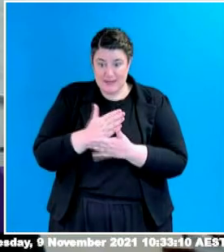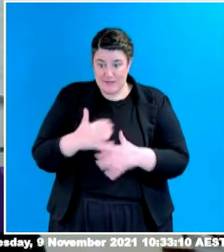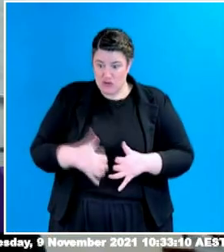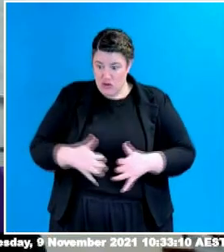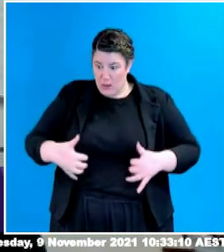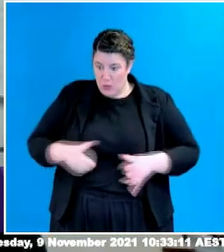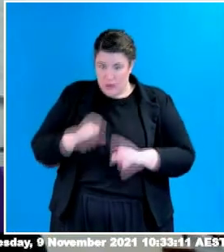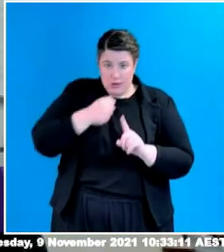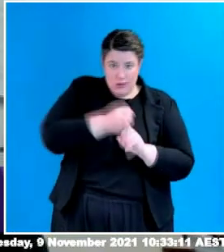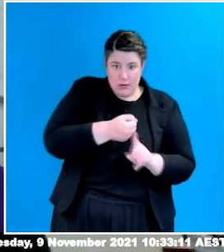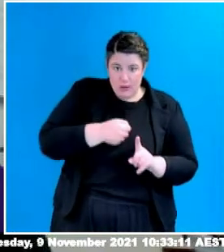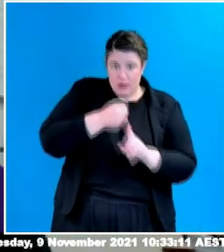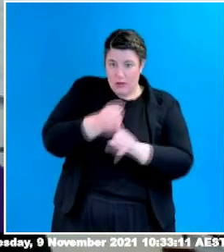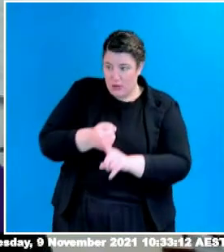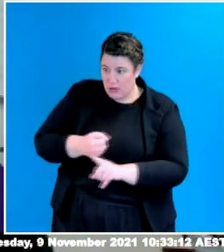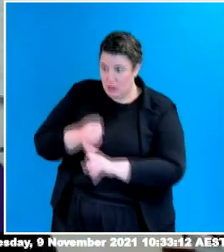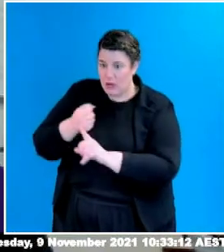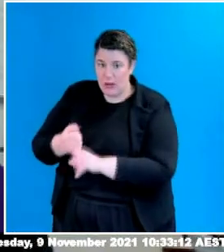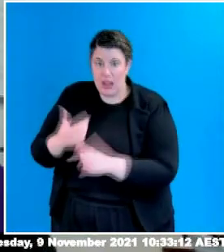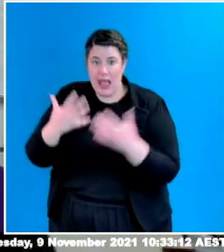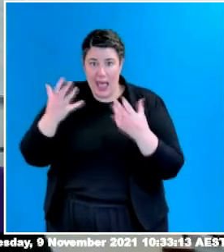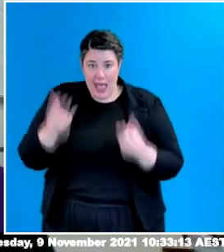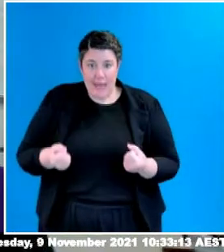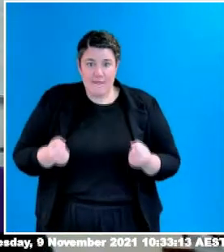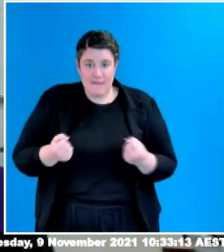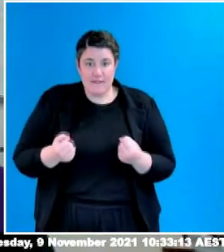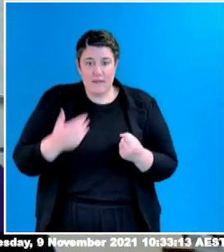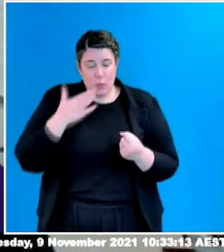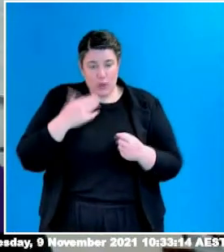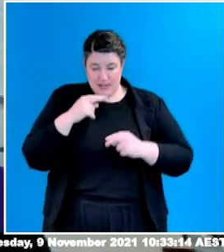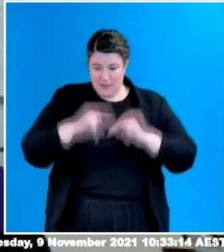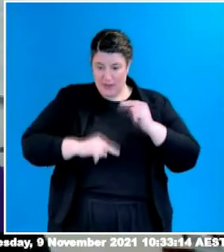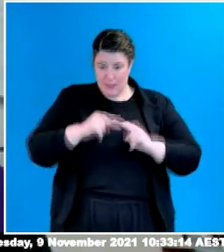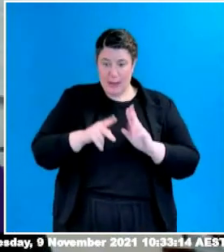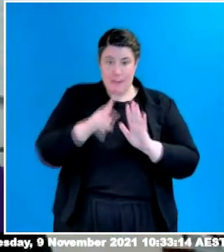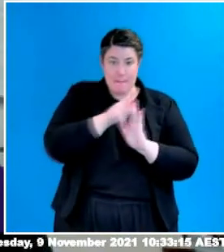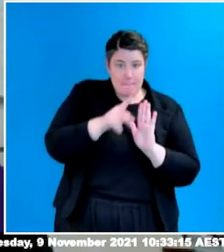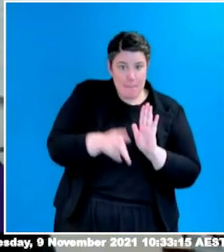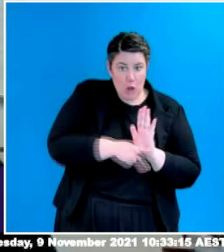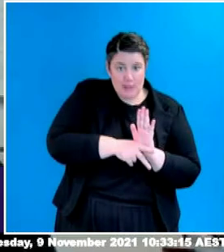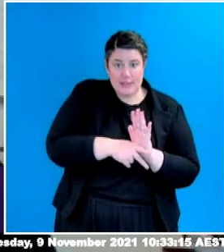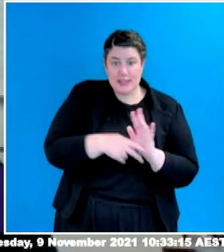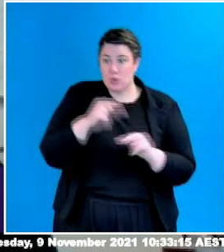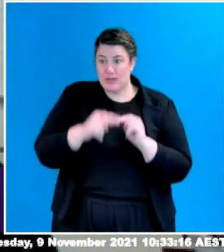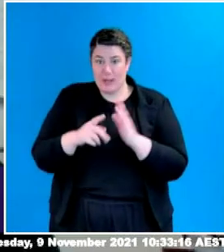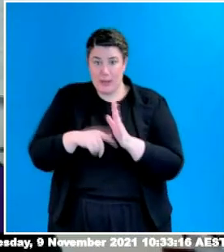those other parts of government are developing policy or law, we are able to